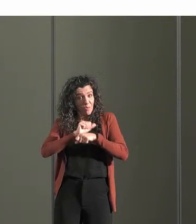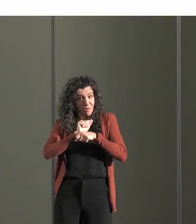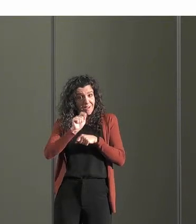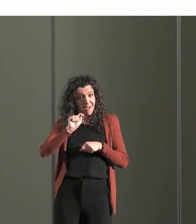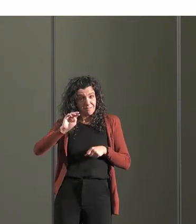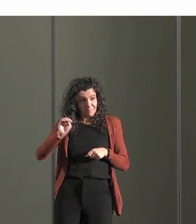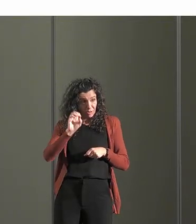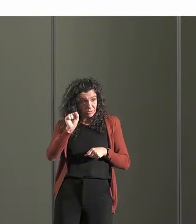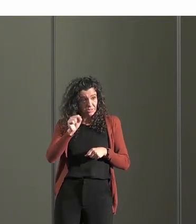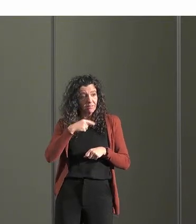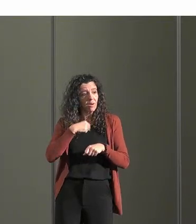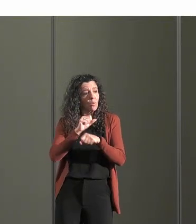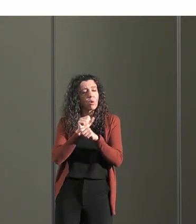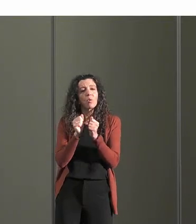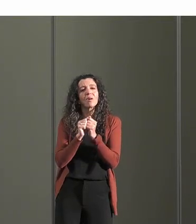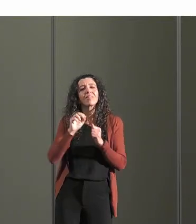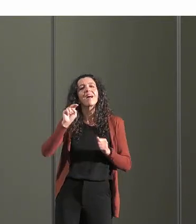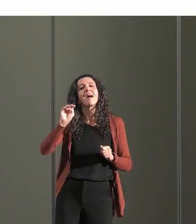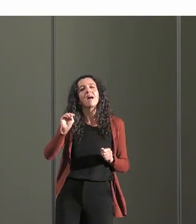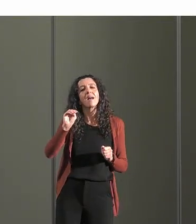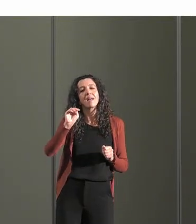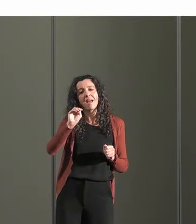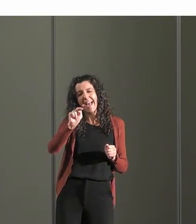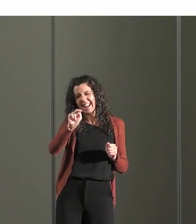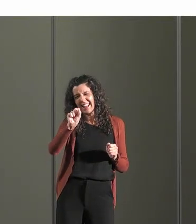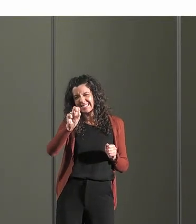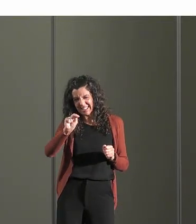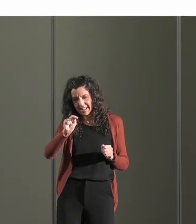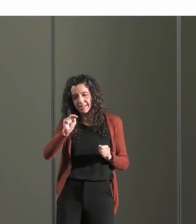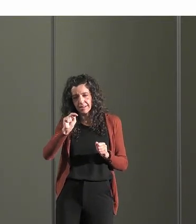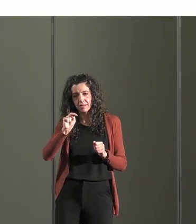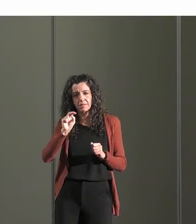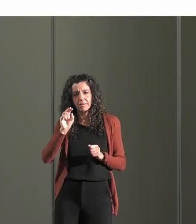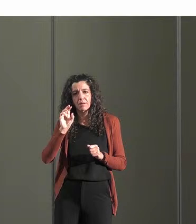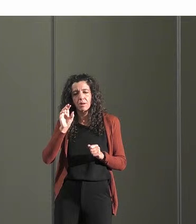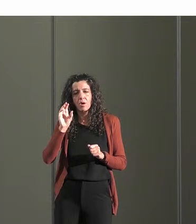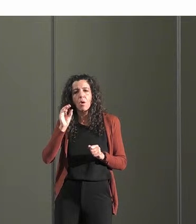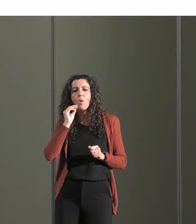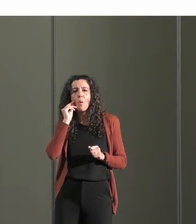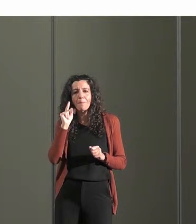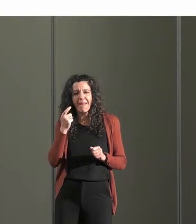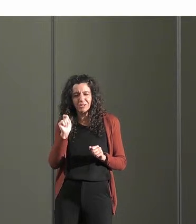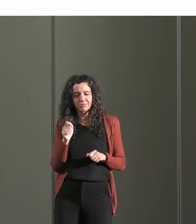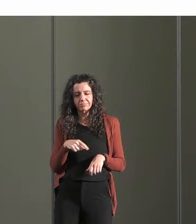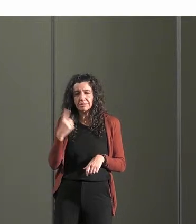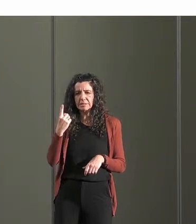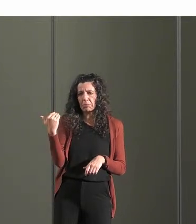the design of the sue an B Anthony dollar . I was at